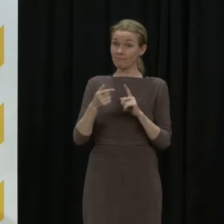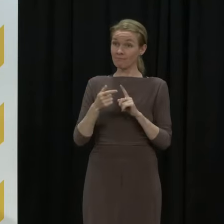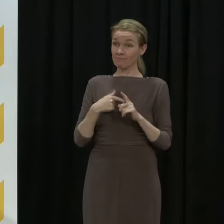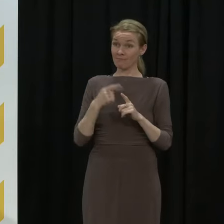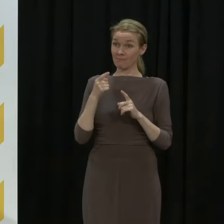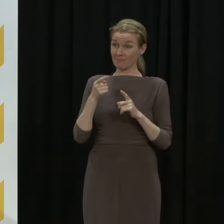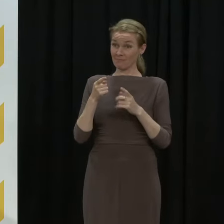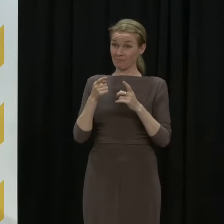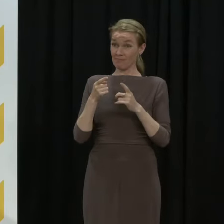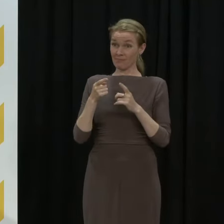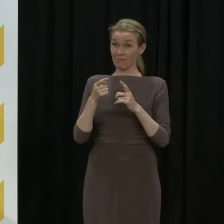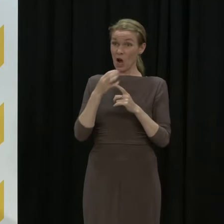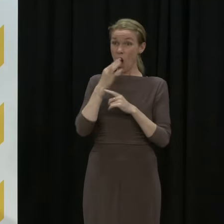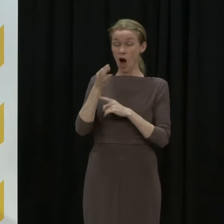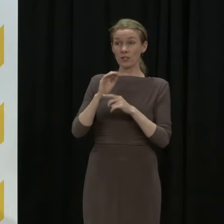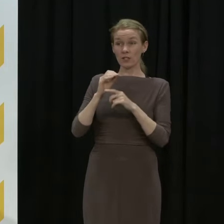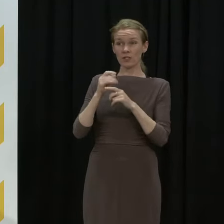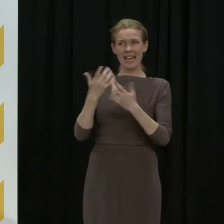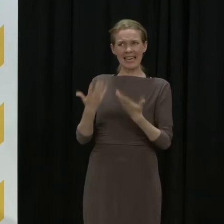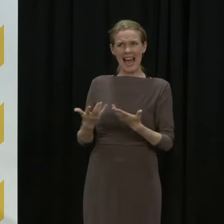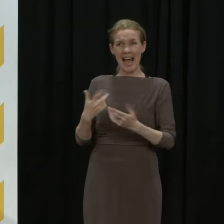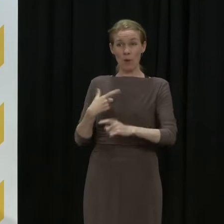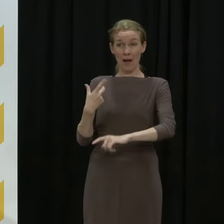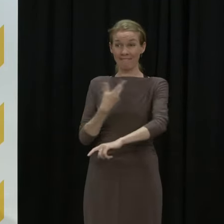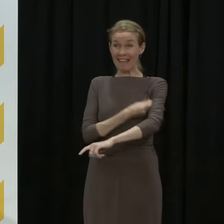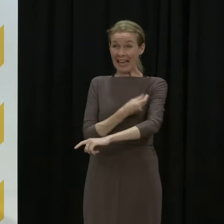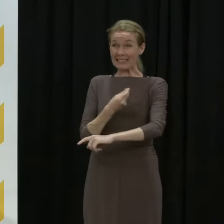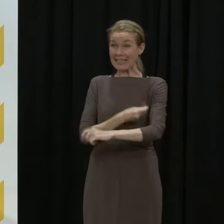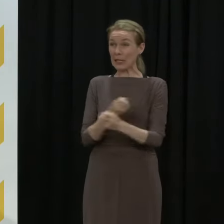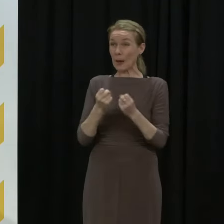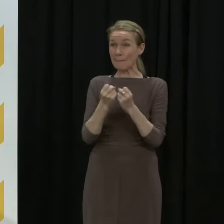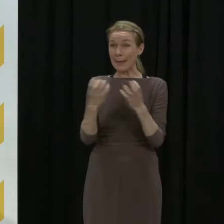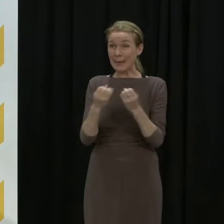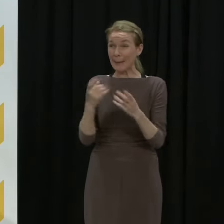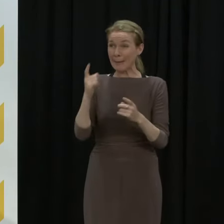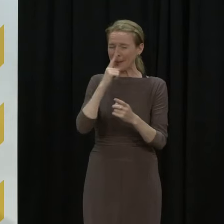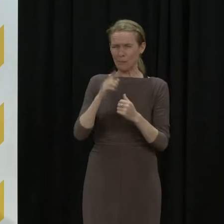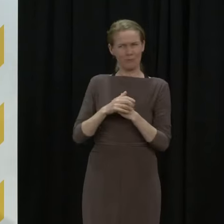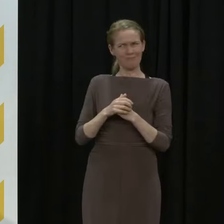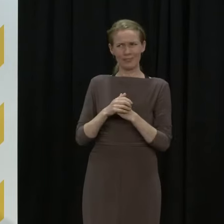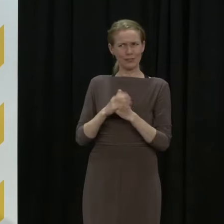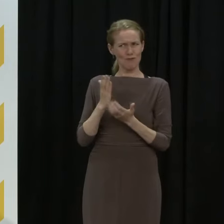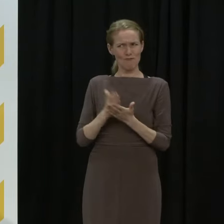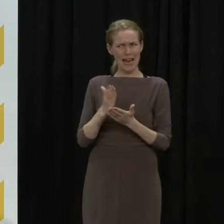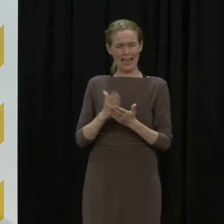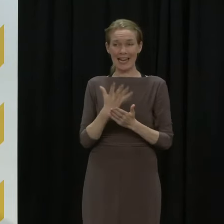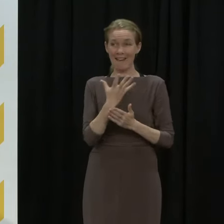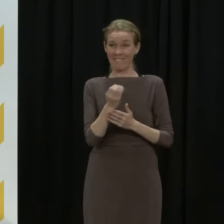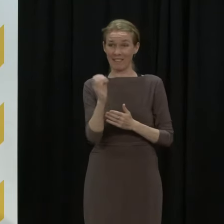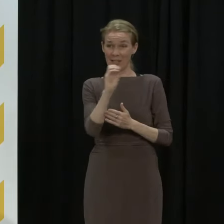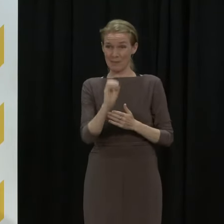settings. Now that we are highly vaccinated, there is a role for